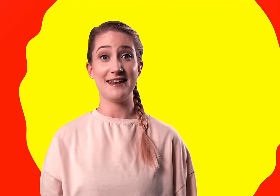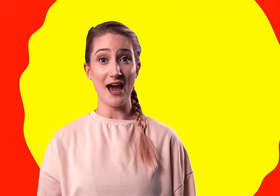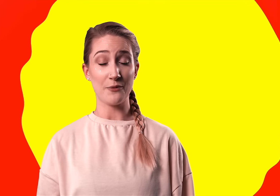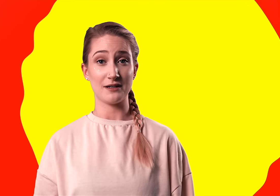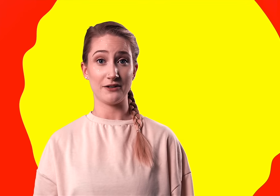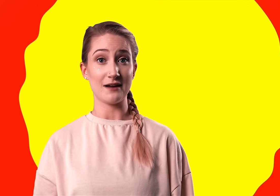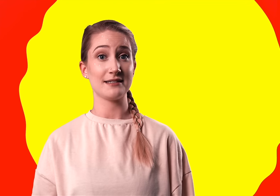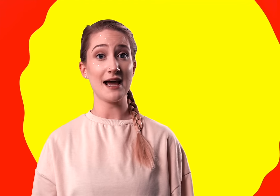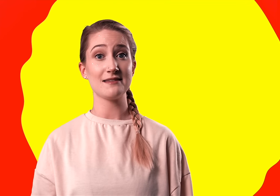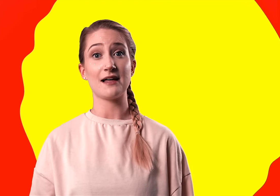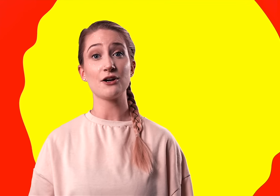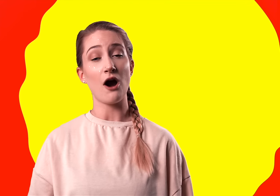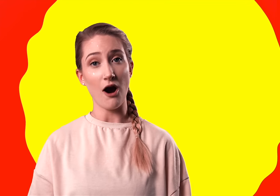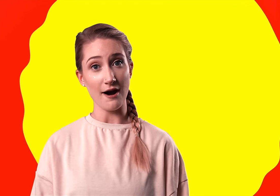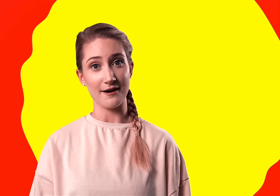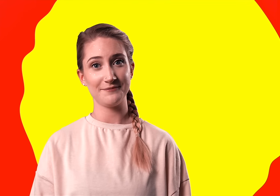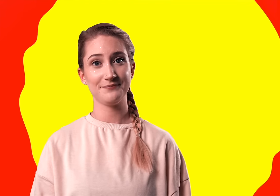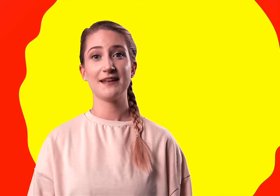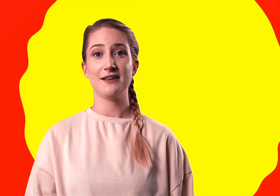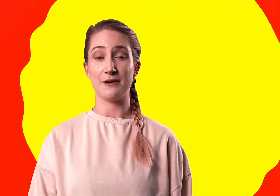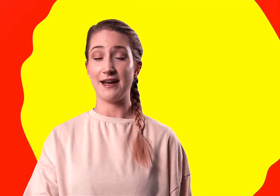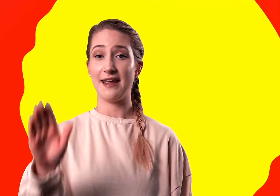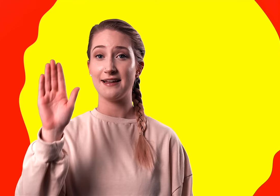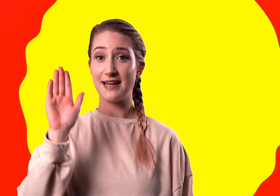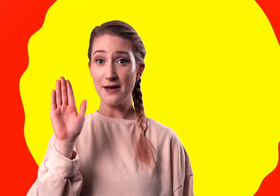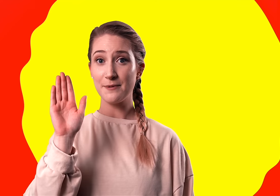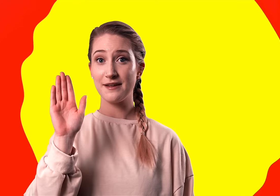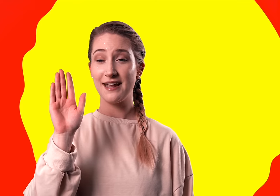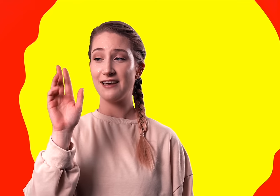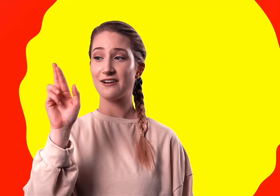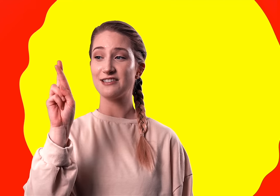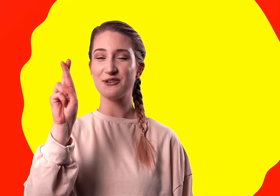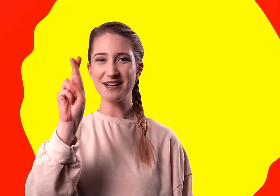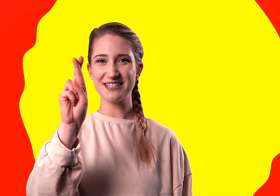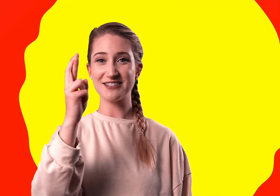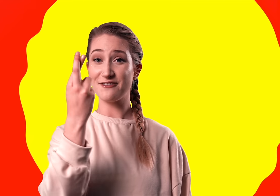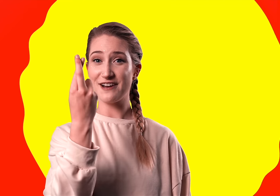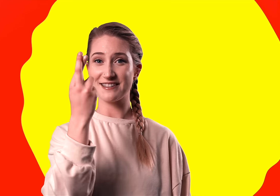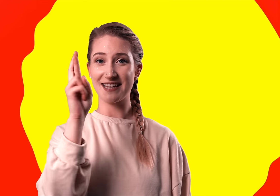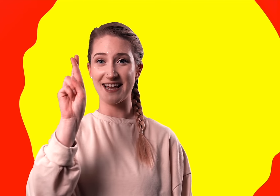Now we're going to learn how to sign the letter R. Put your hand up, and you're going to twist your two fingers like this.